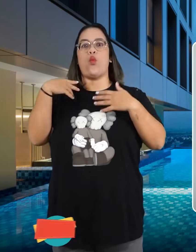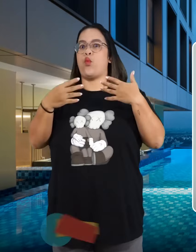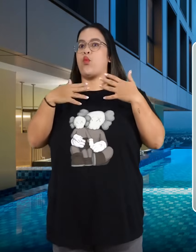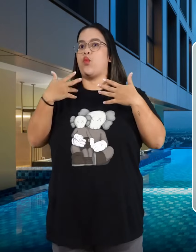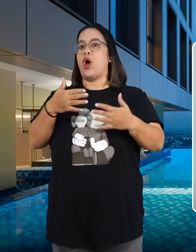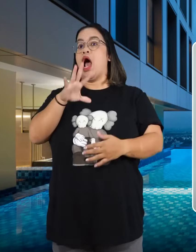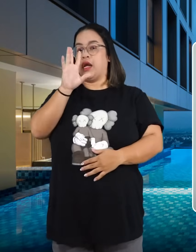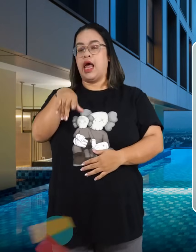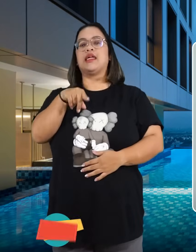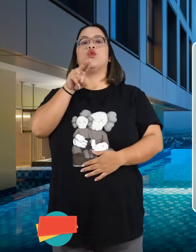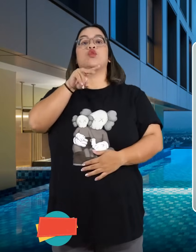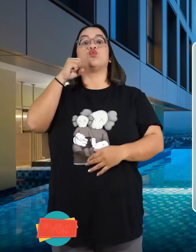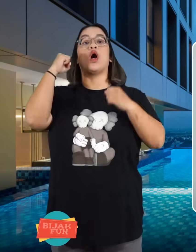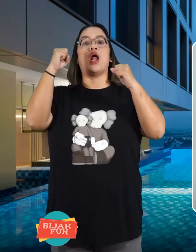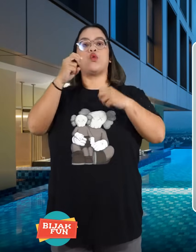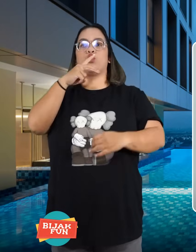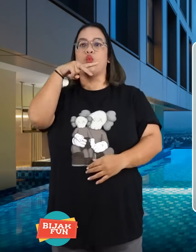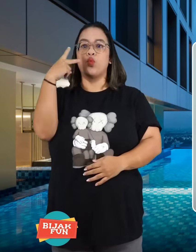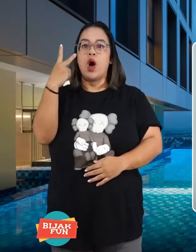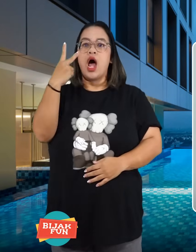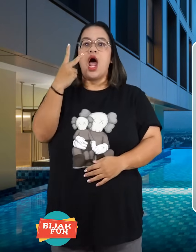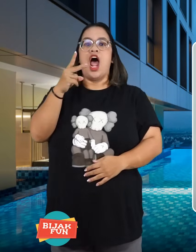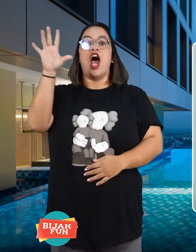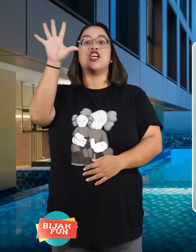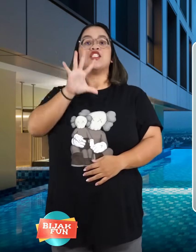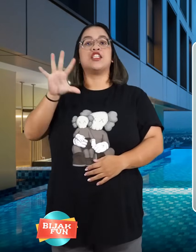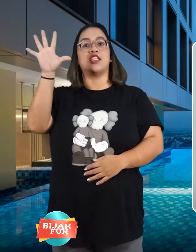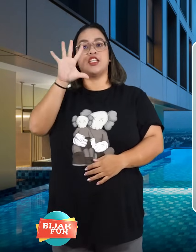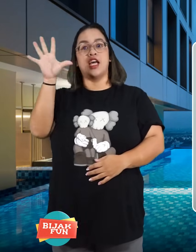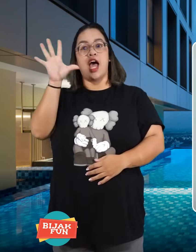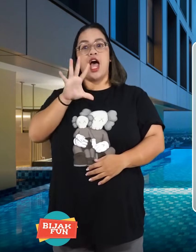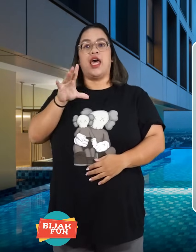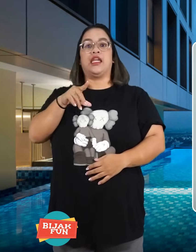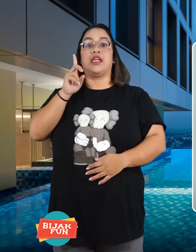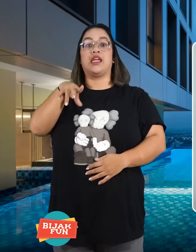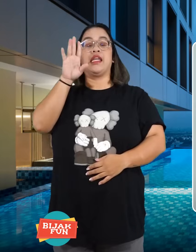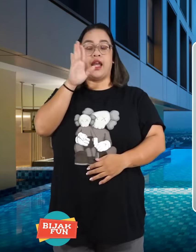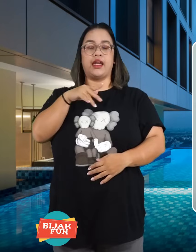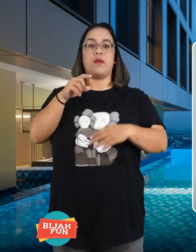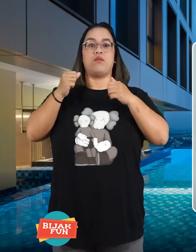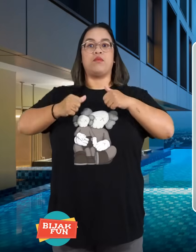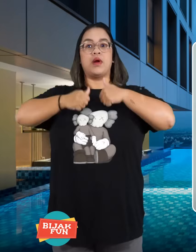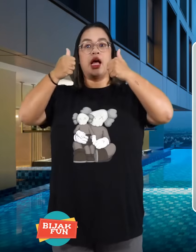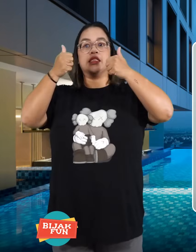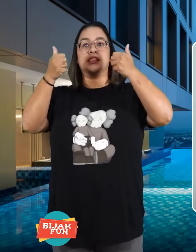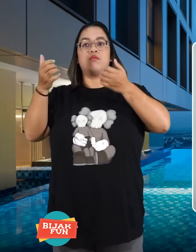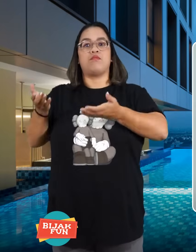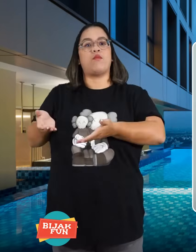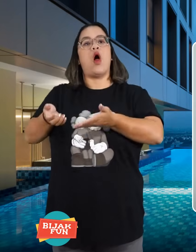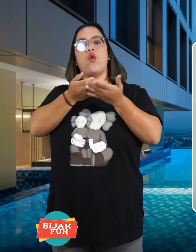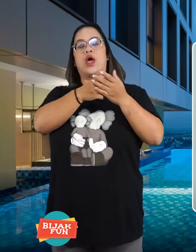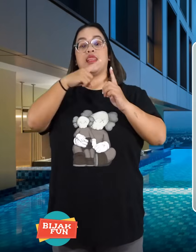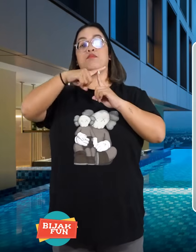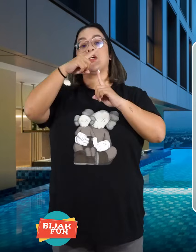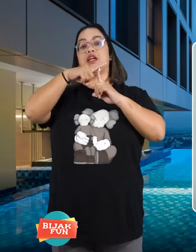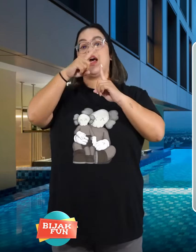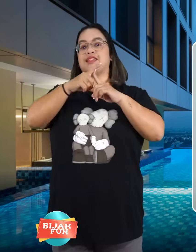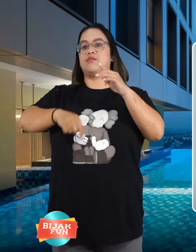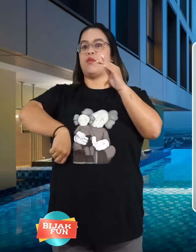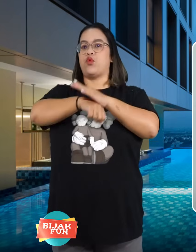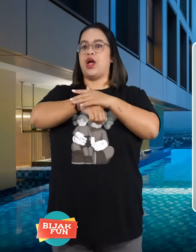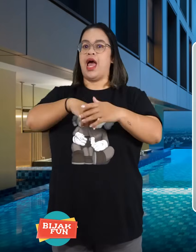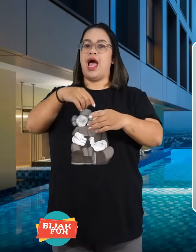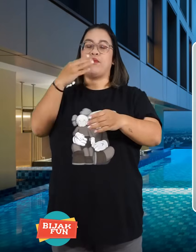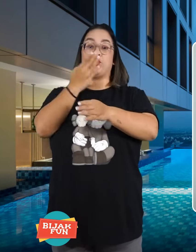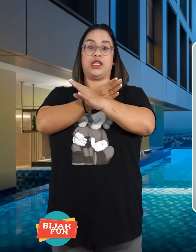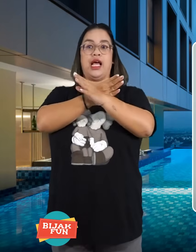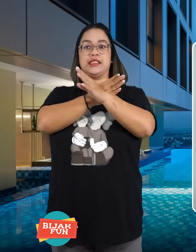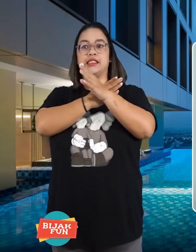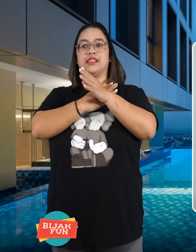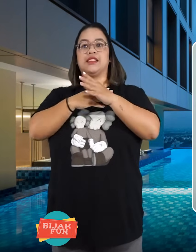2nd place in the Asian version and succeeded in bringing Amputee National Football Team